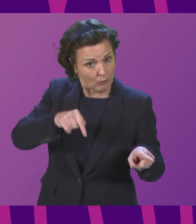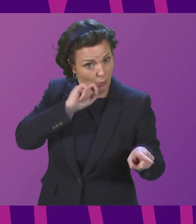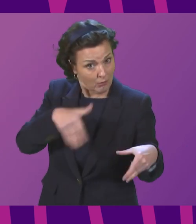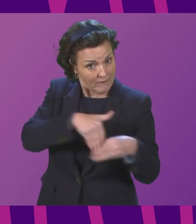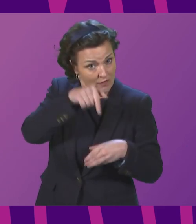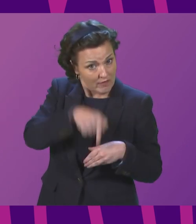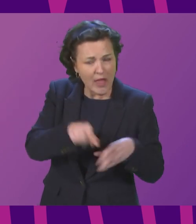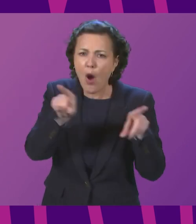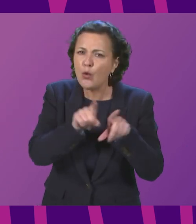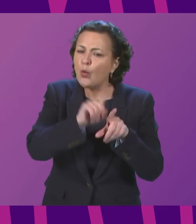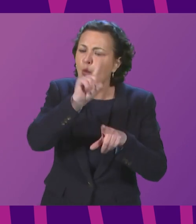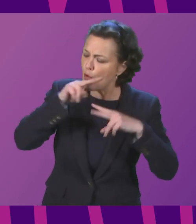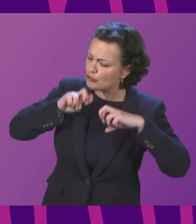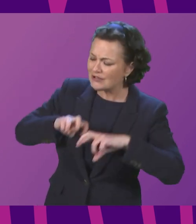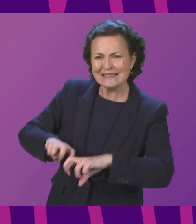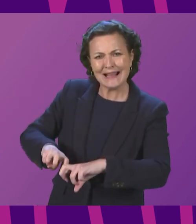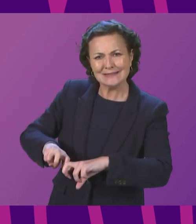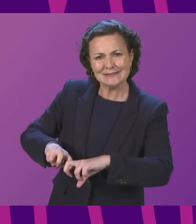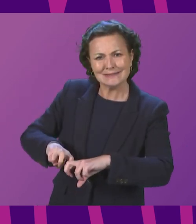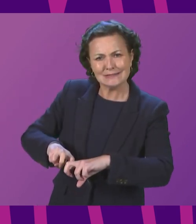beyond the immediate priorities are being put in place now?